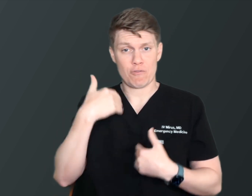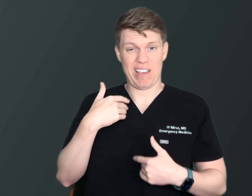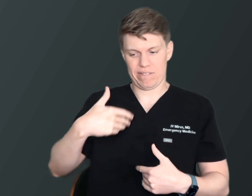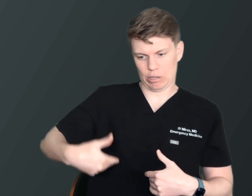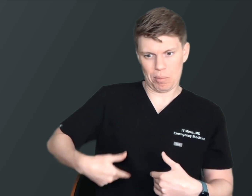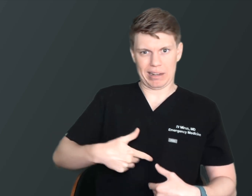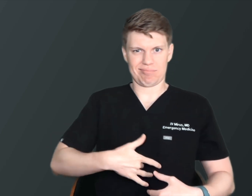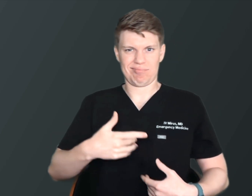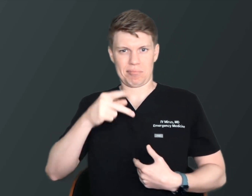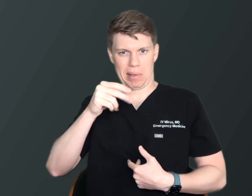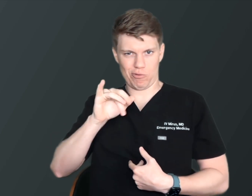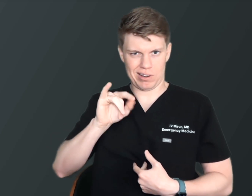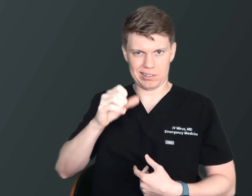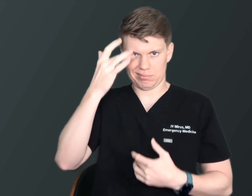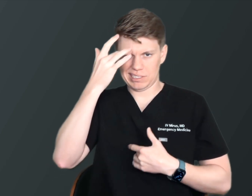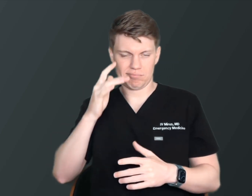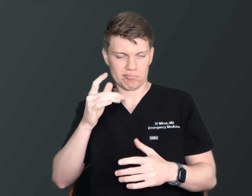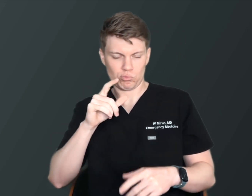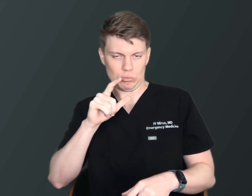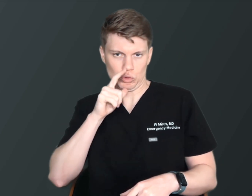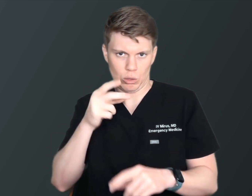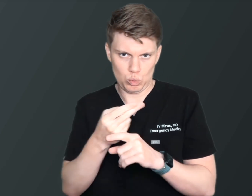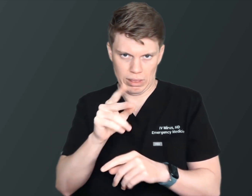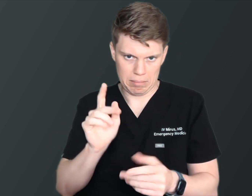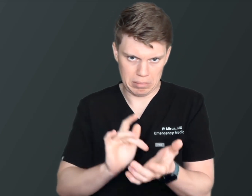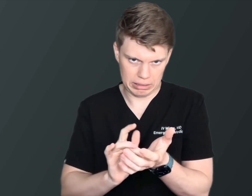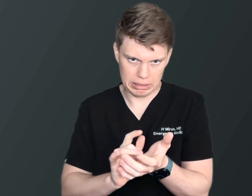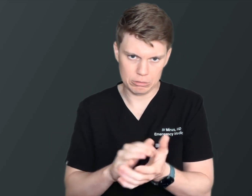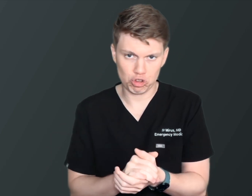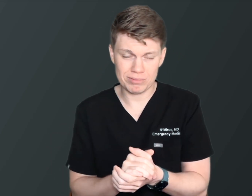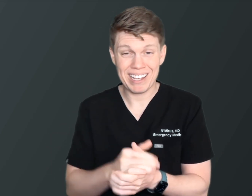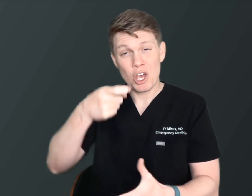If you have gallbladder or pancreatic disease, you shouldn’t use this medicine.